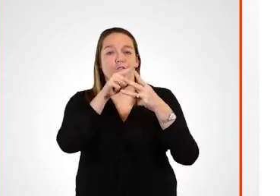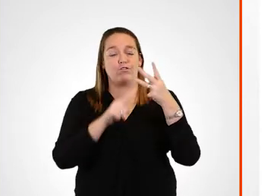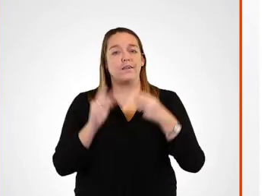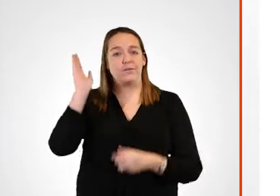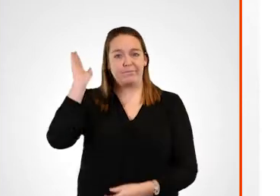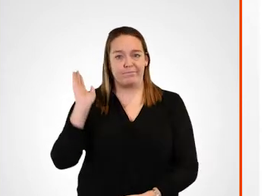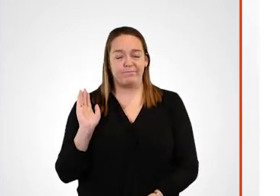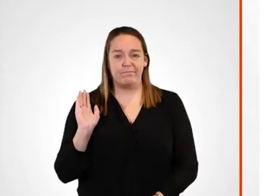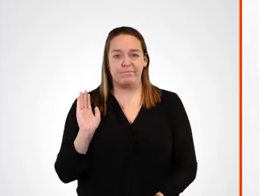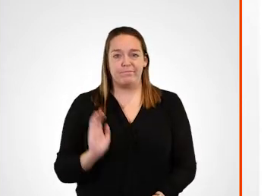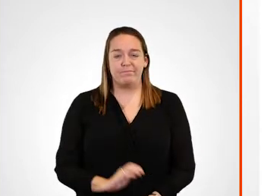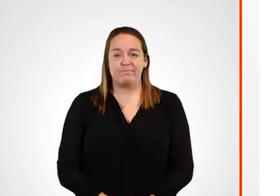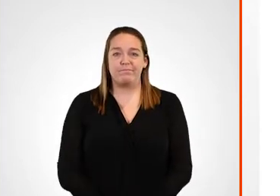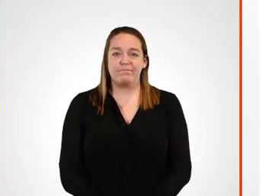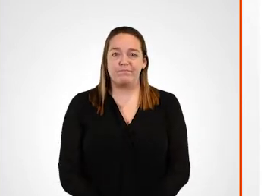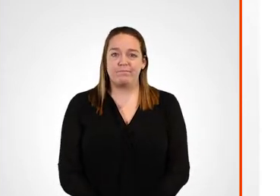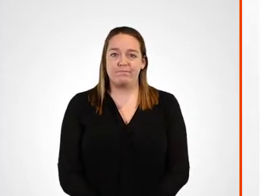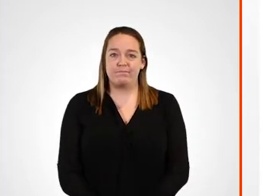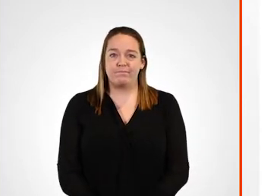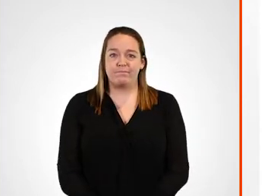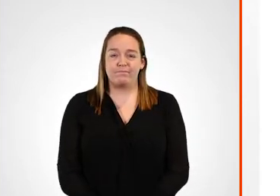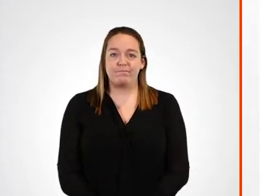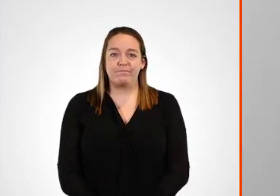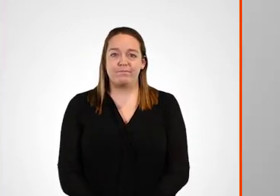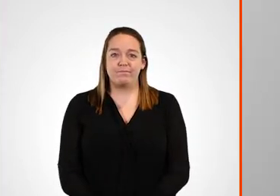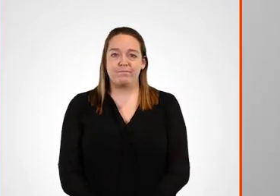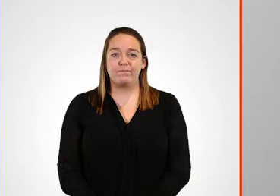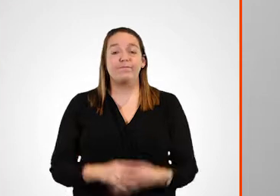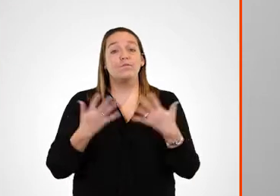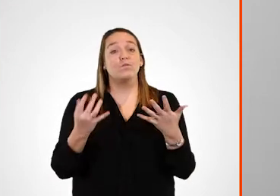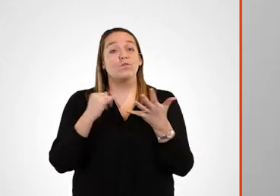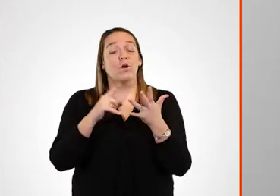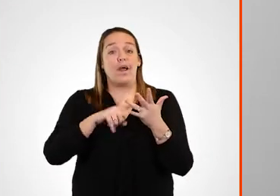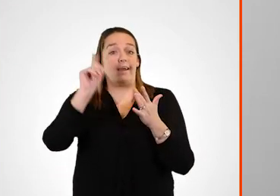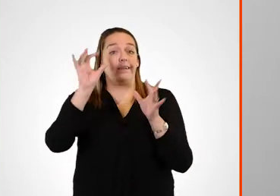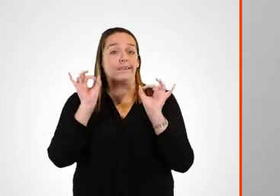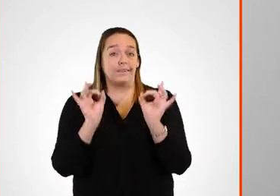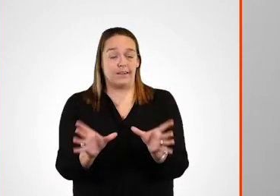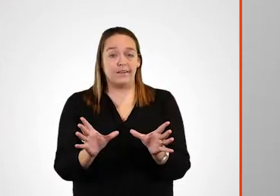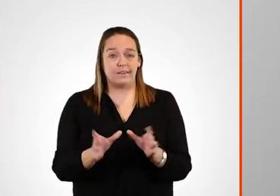Diana True-Kloiber and Denise Bradford. So let's get started.